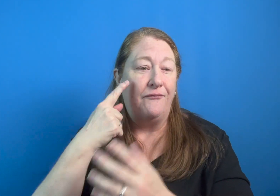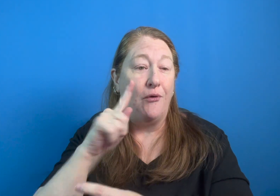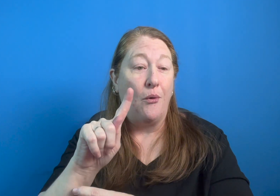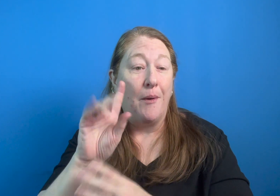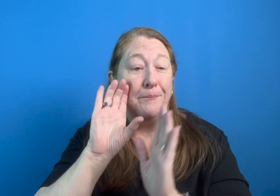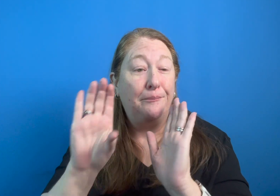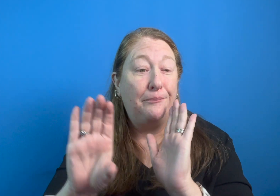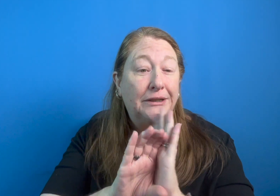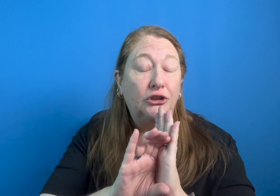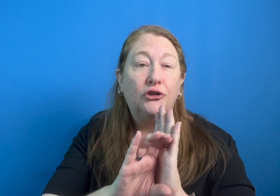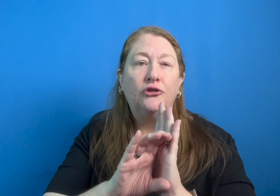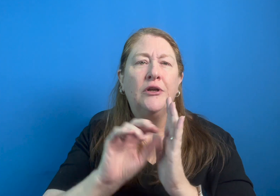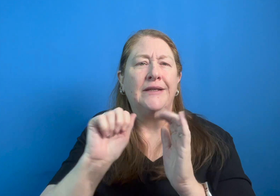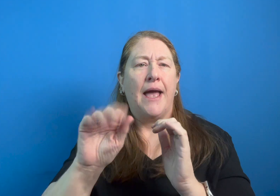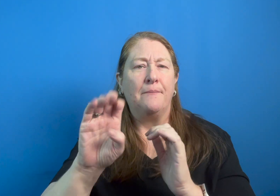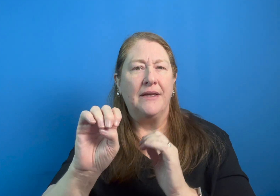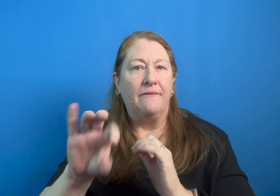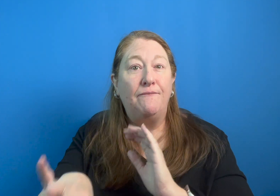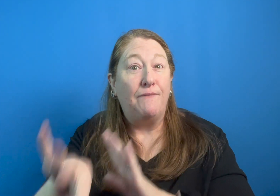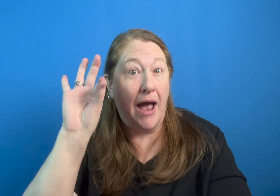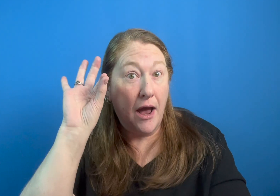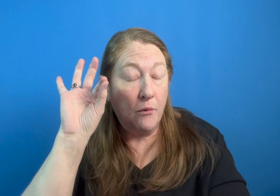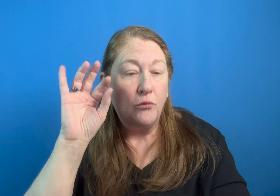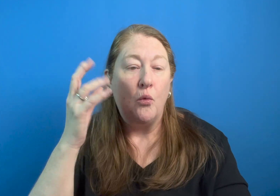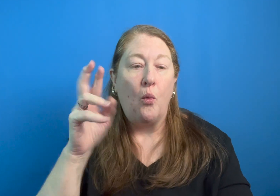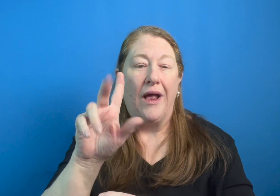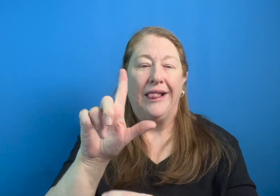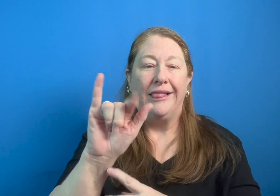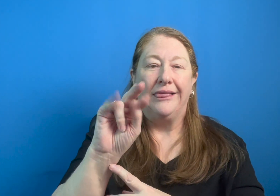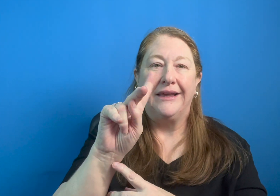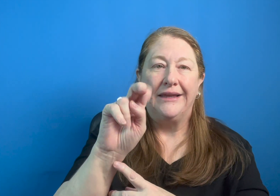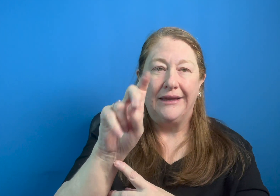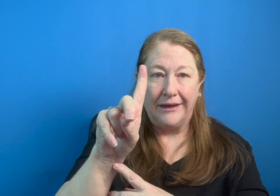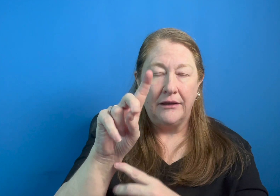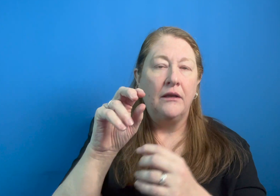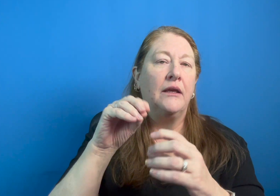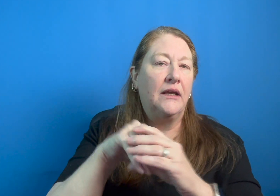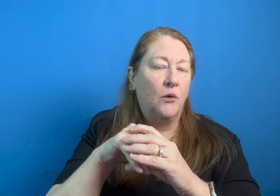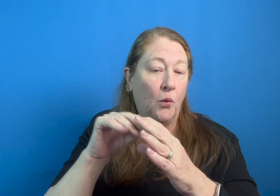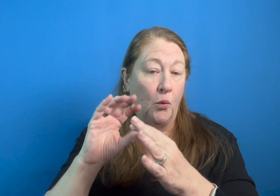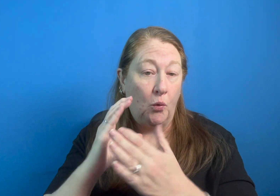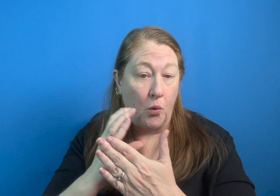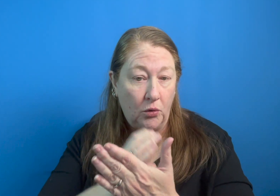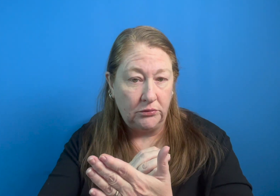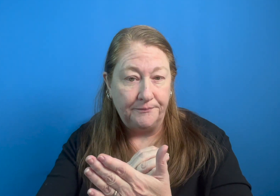for images are located or linked within the course.